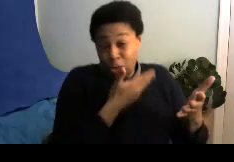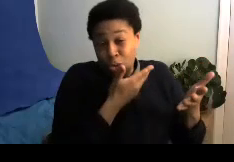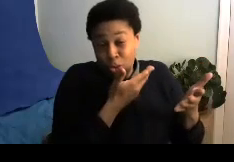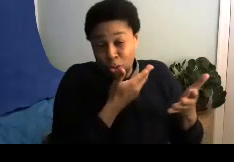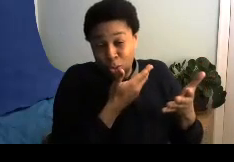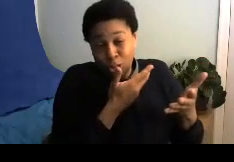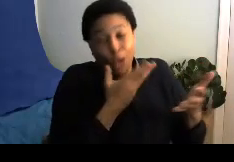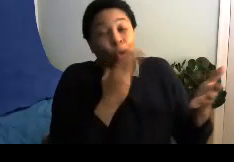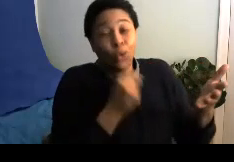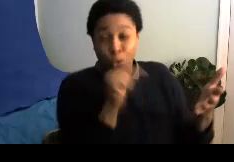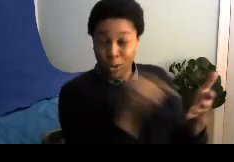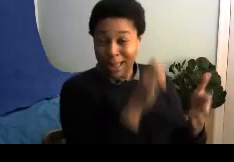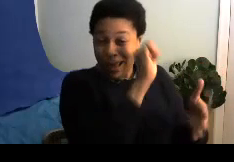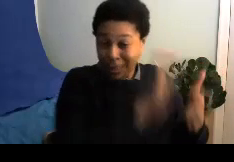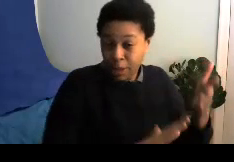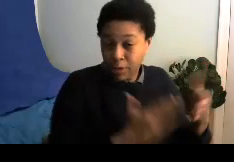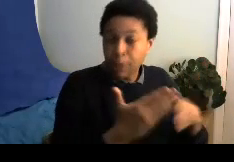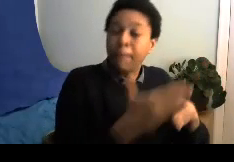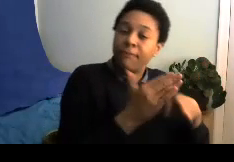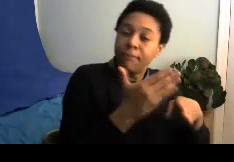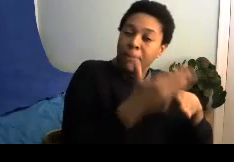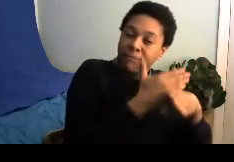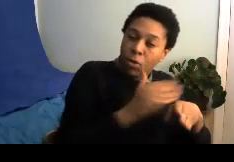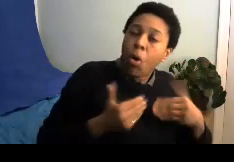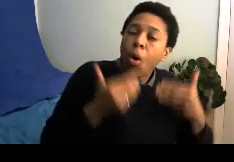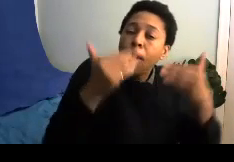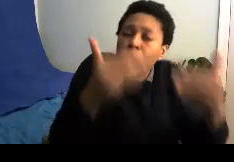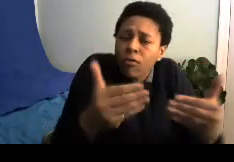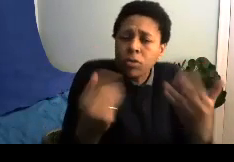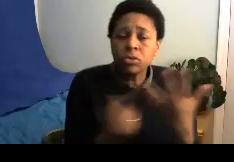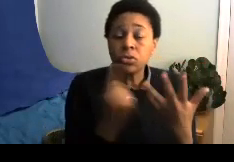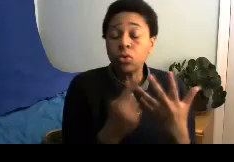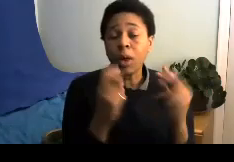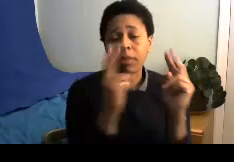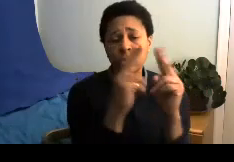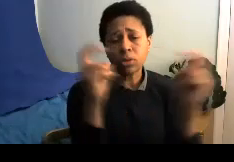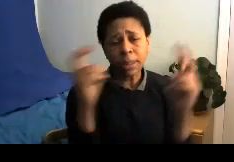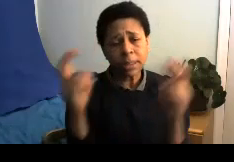I sort of move on, hopefully to other subjects later on. Having